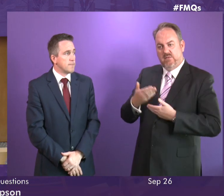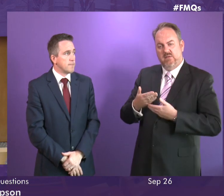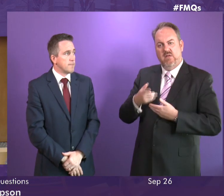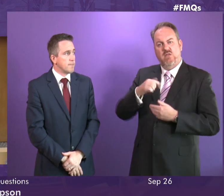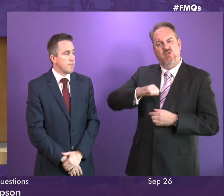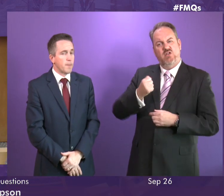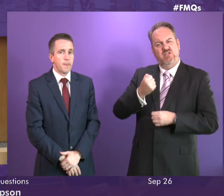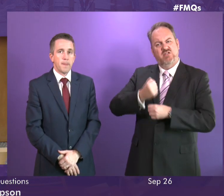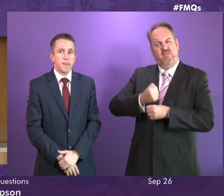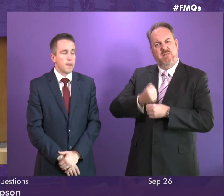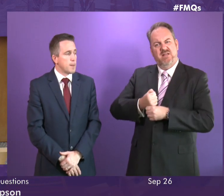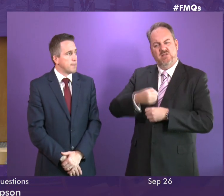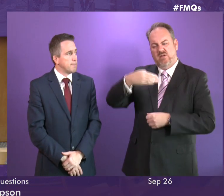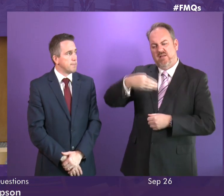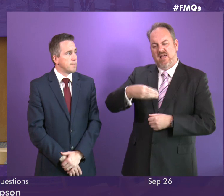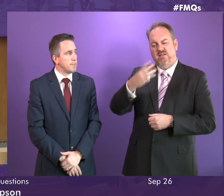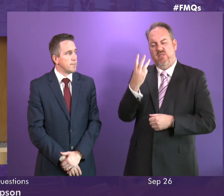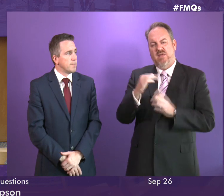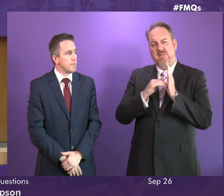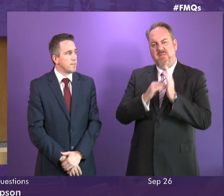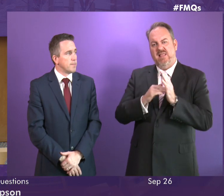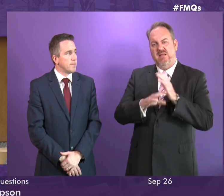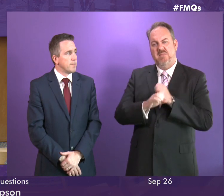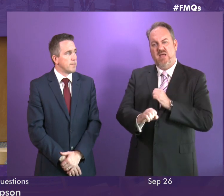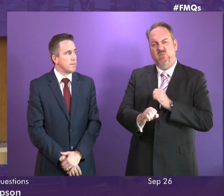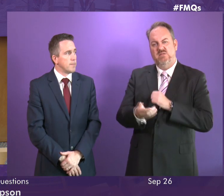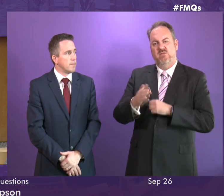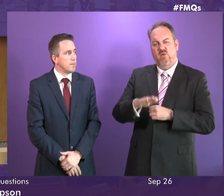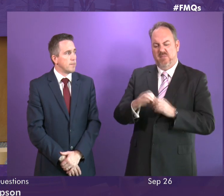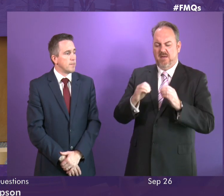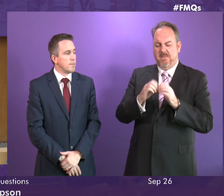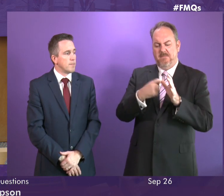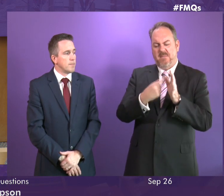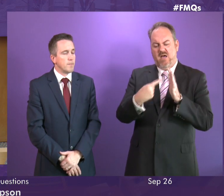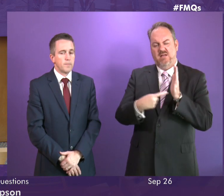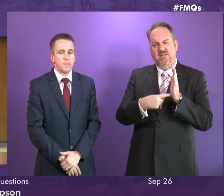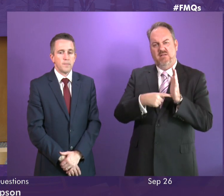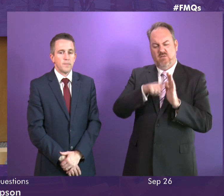£93 million in Barnett consequentials for Brexit preparations. About £8 million of